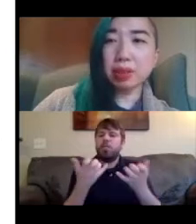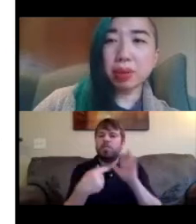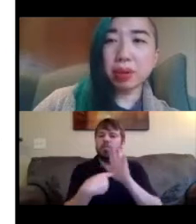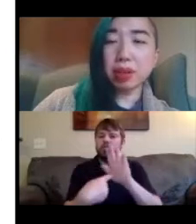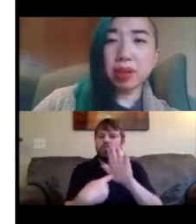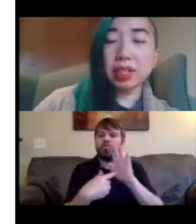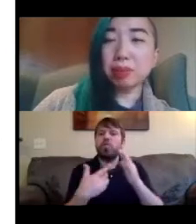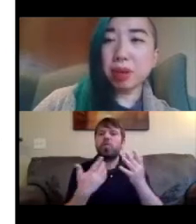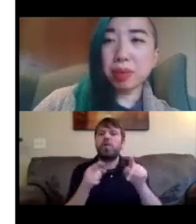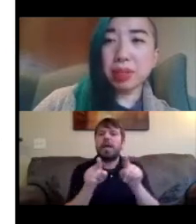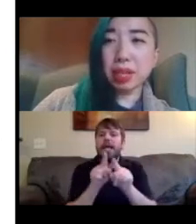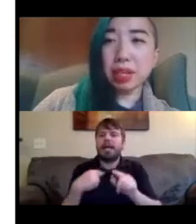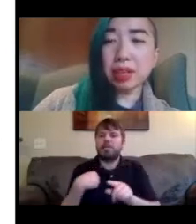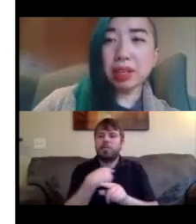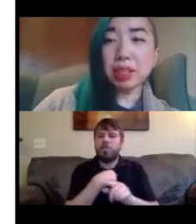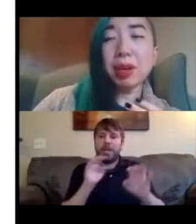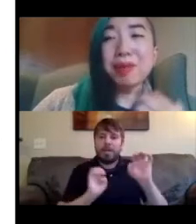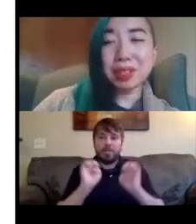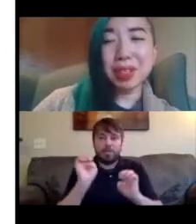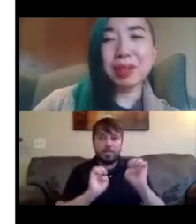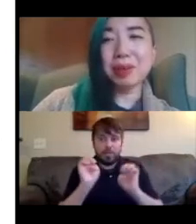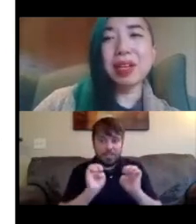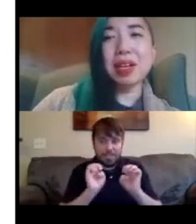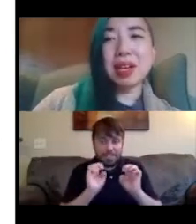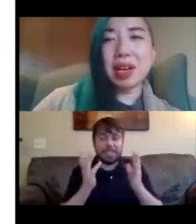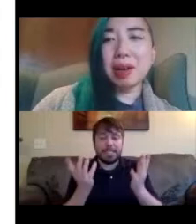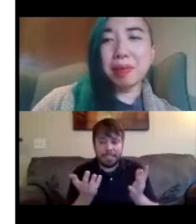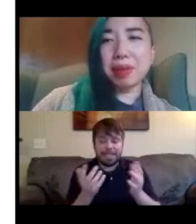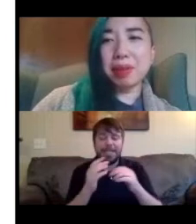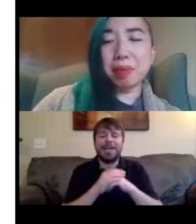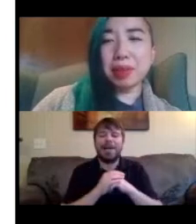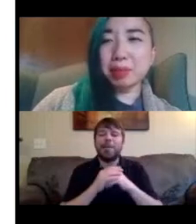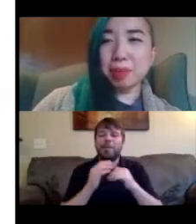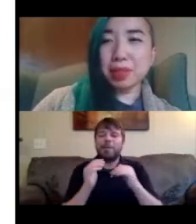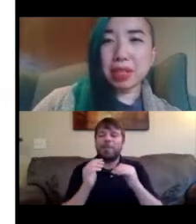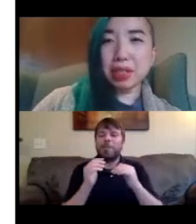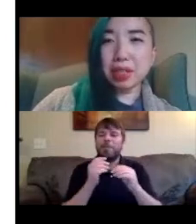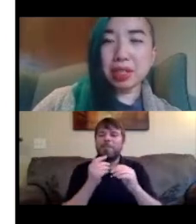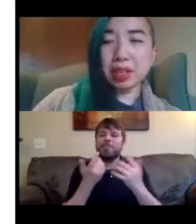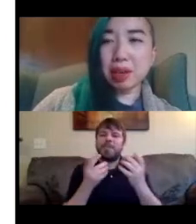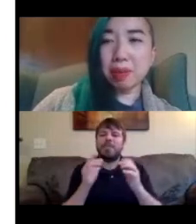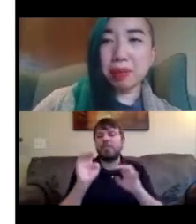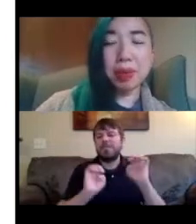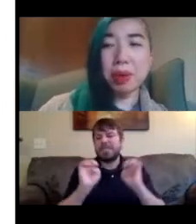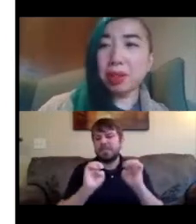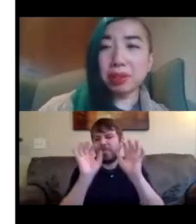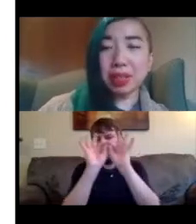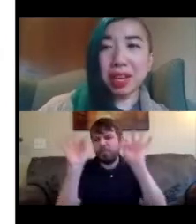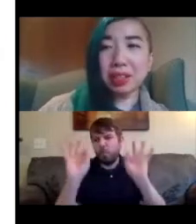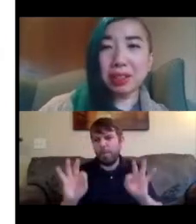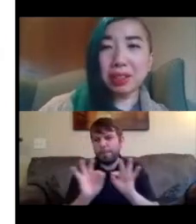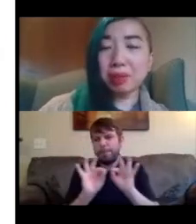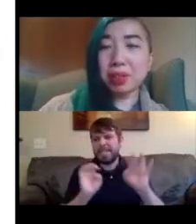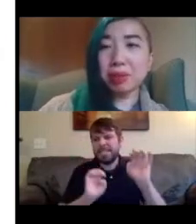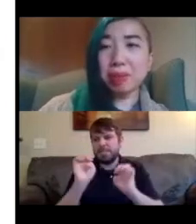we're experimenting with formal experimentation in which we're altering texts, in which we may